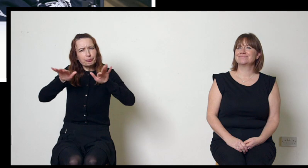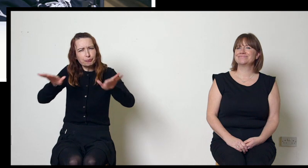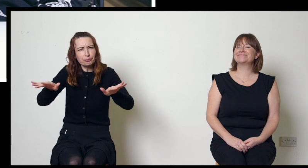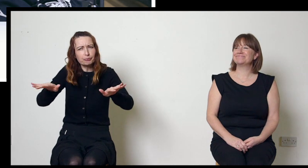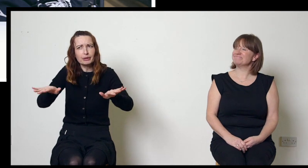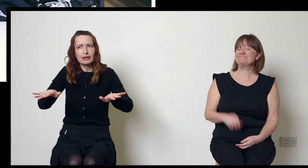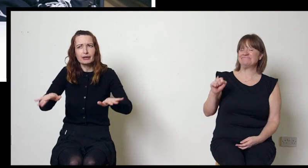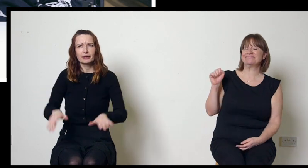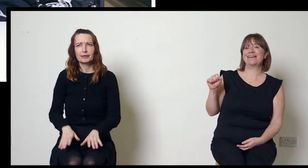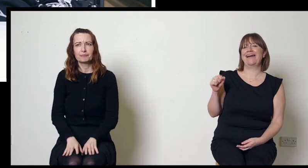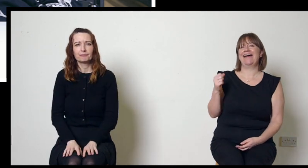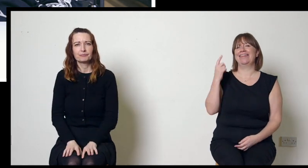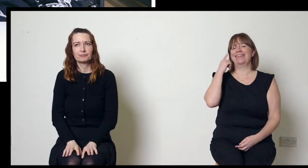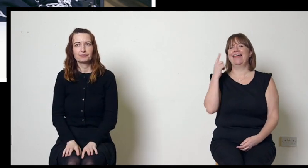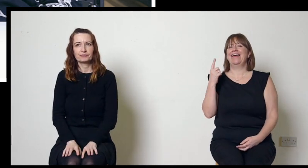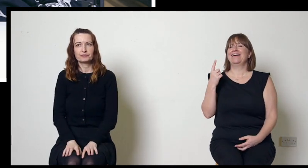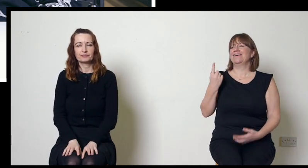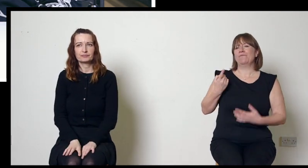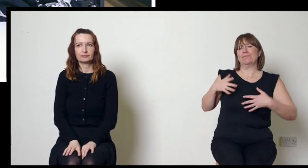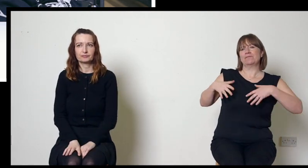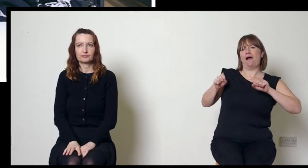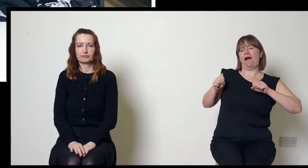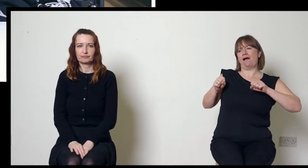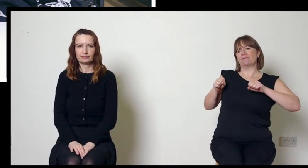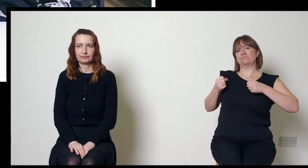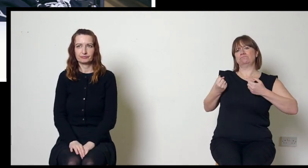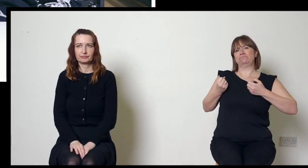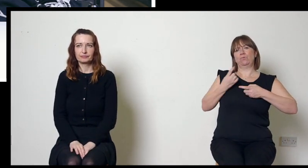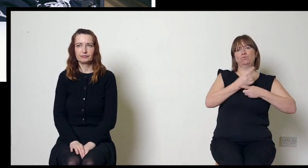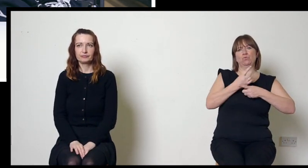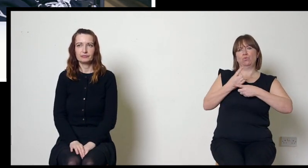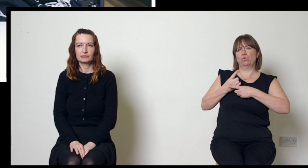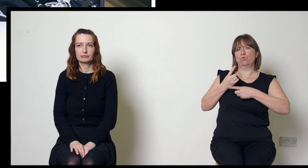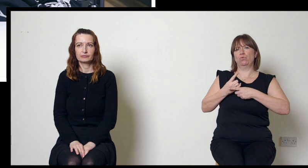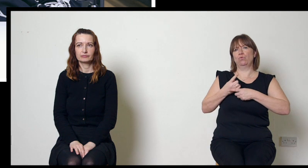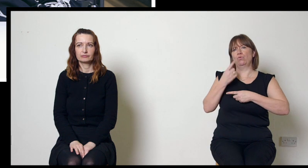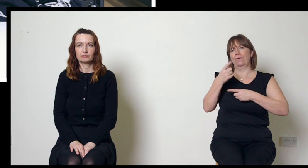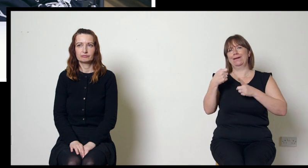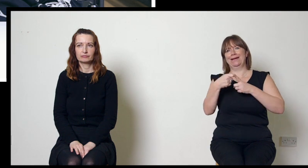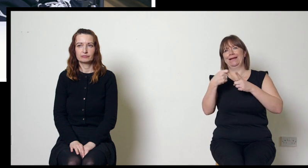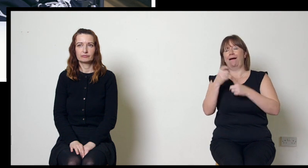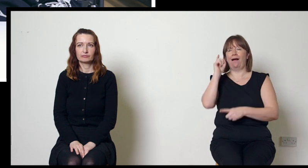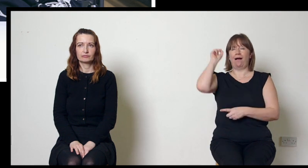Yeah, I think even from the outset when we sat together with everybody and even came up with our initial name of a Reasonable Adjustment. or Rad.